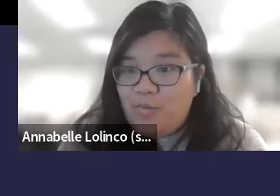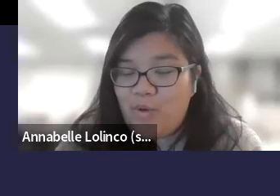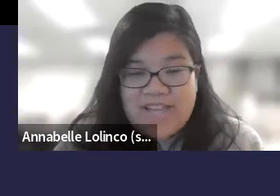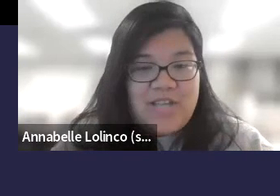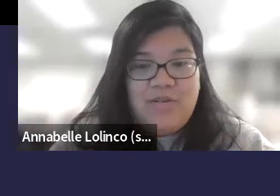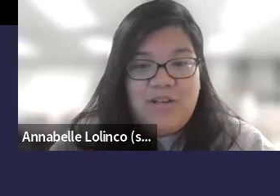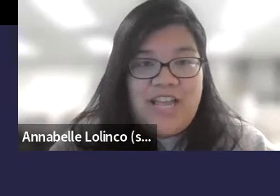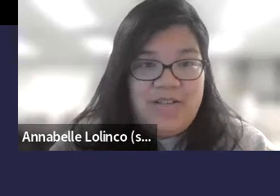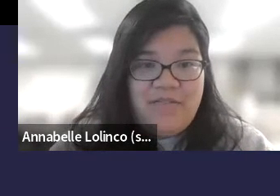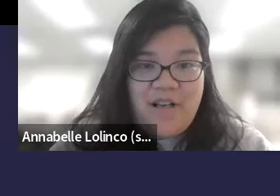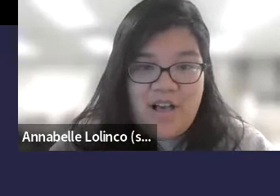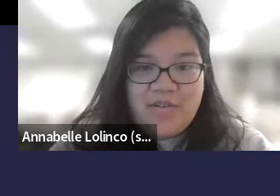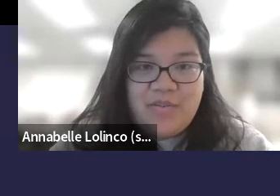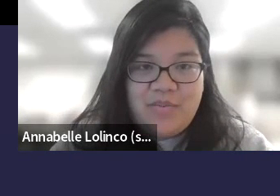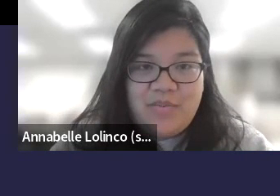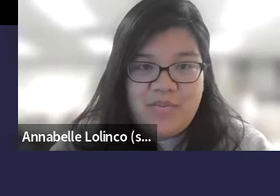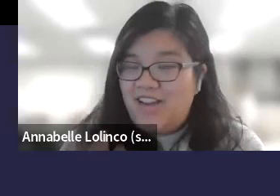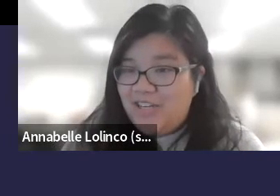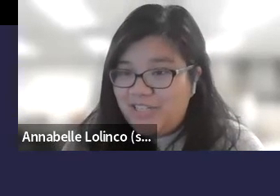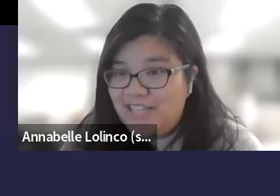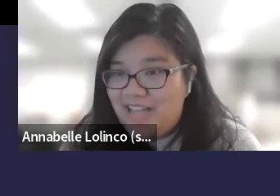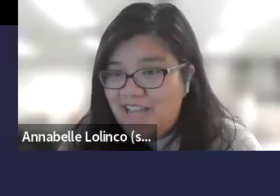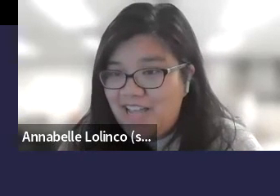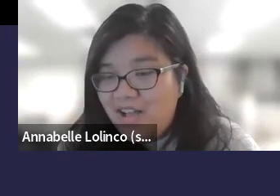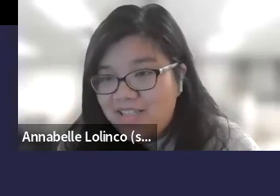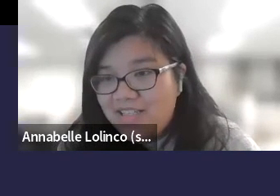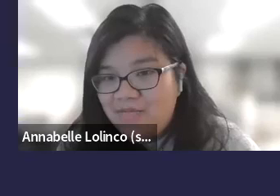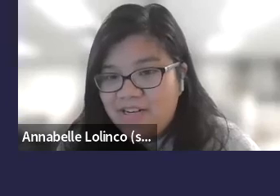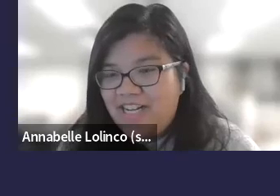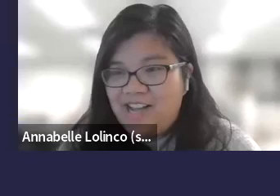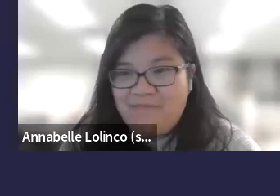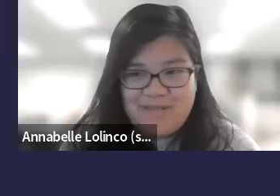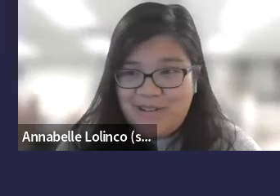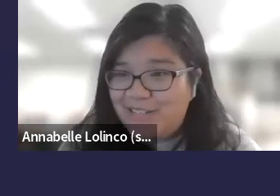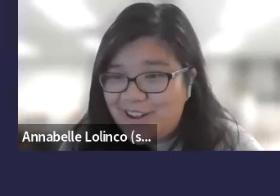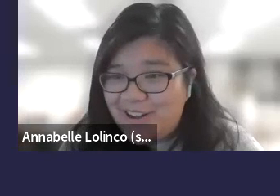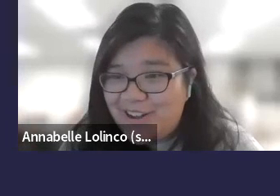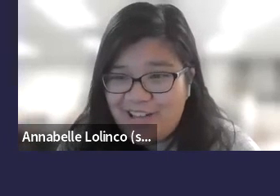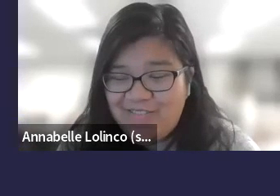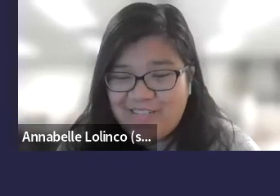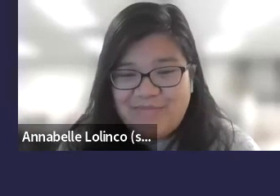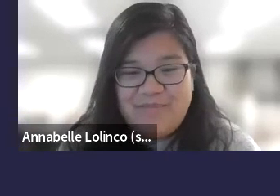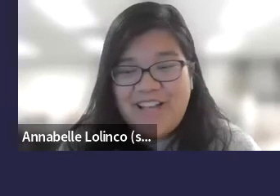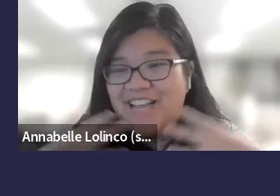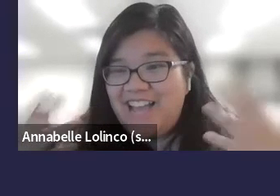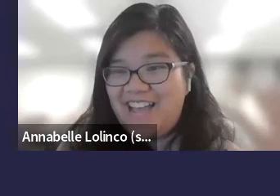Annabelle Lolinco (she/her): ways that you can get involved within the National Science policy network. Um. So here's our little advertisement plug.